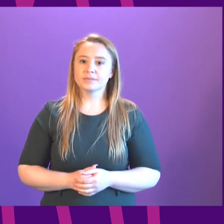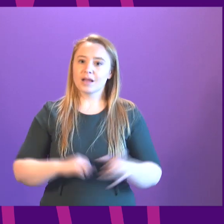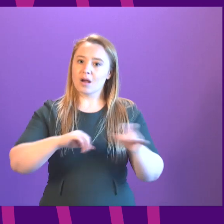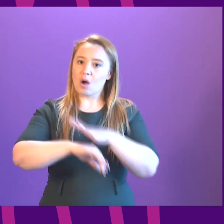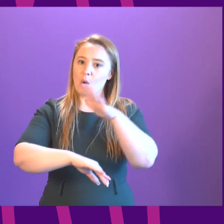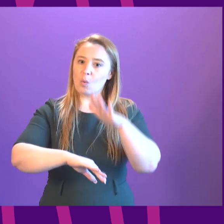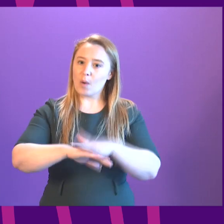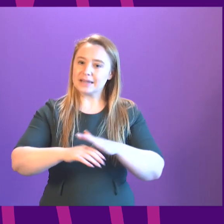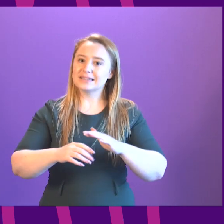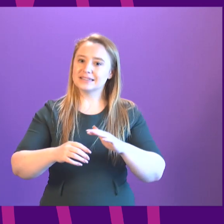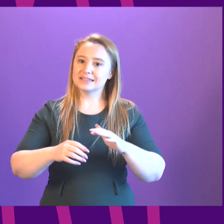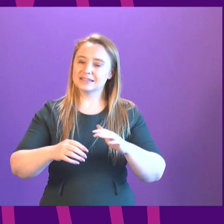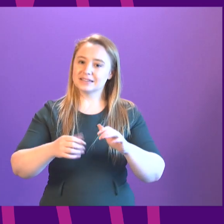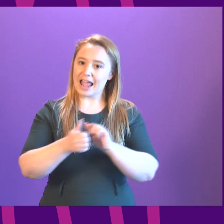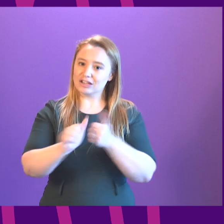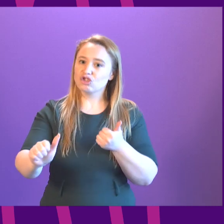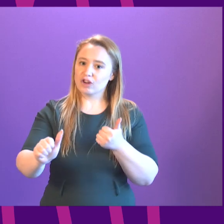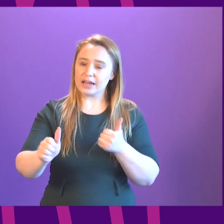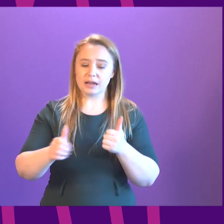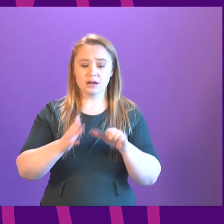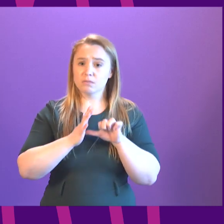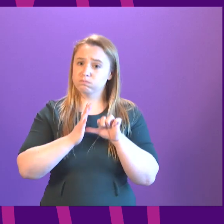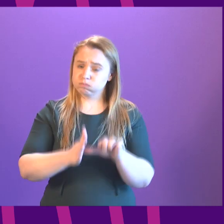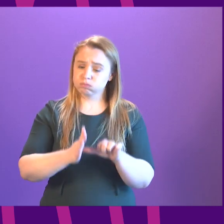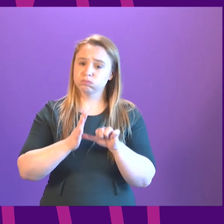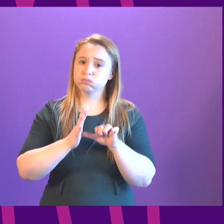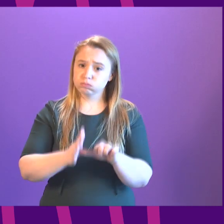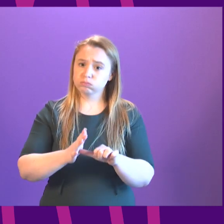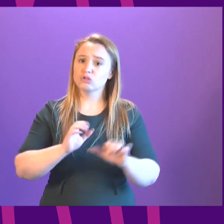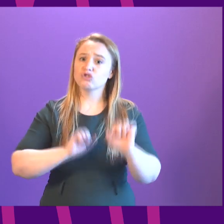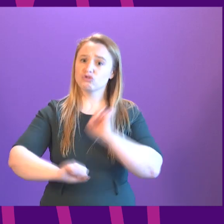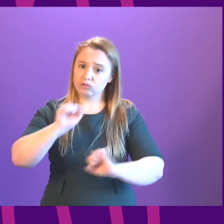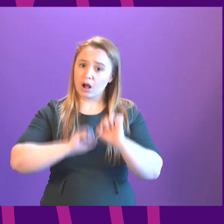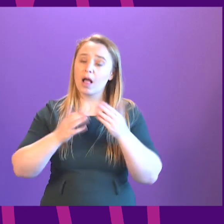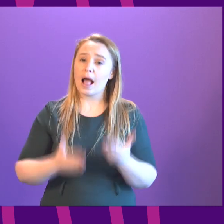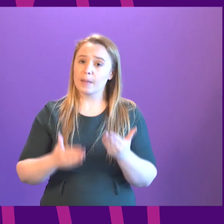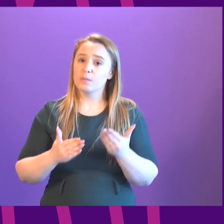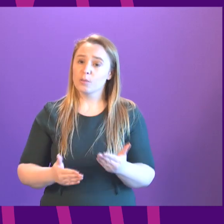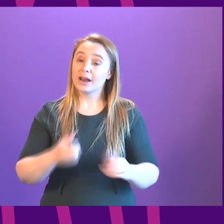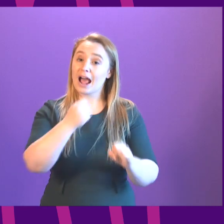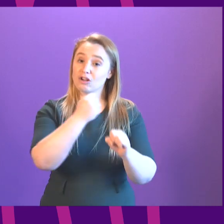industry across the country, and that is undoubtedly particularly true in Gretna. We have recently